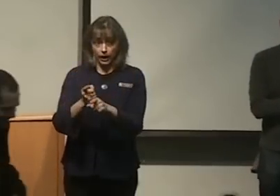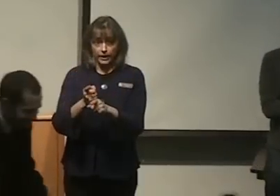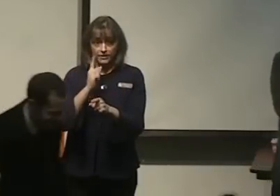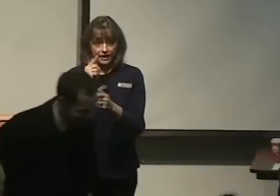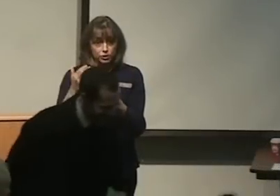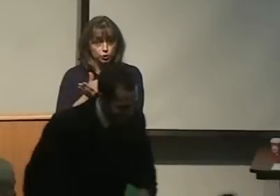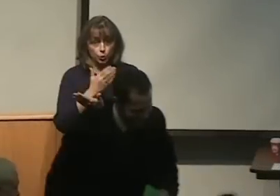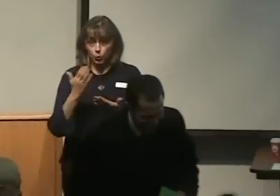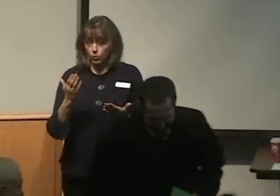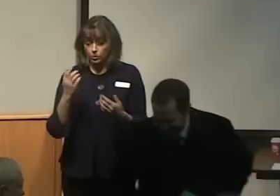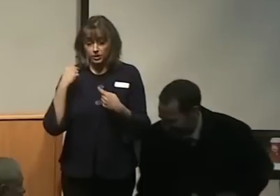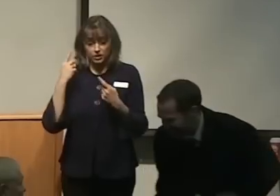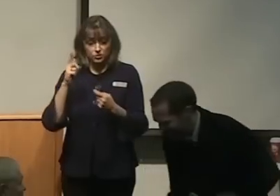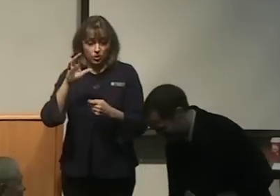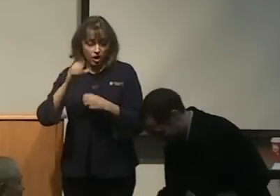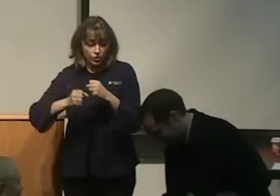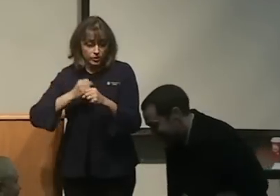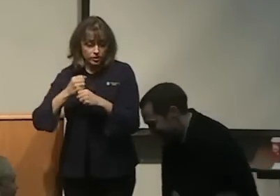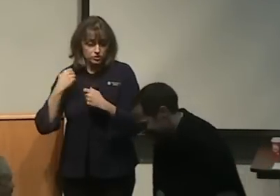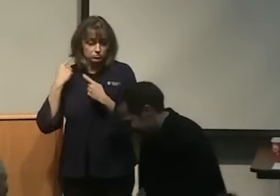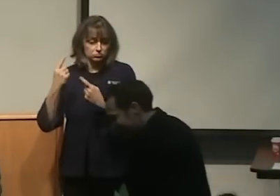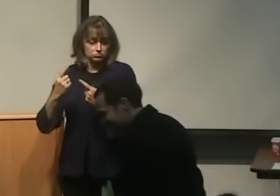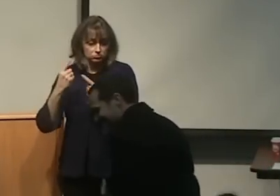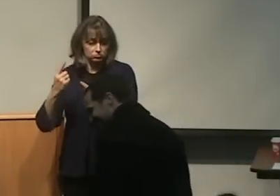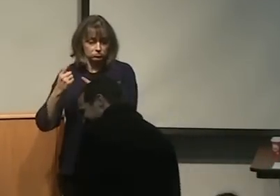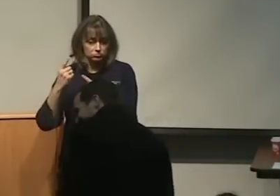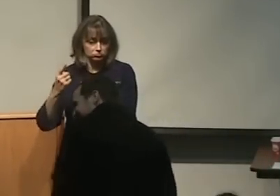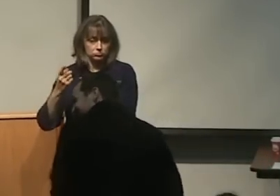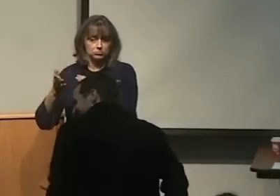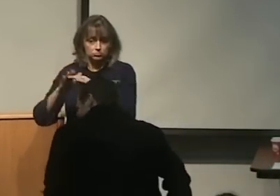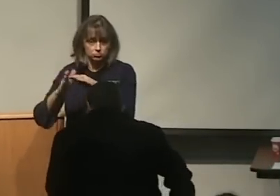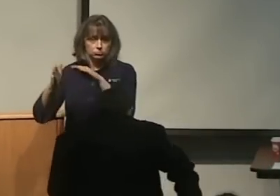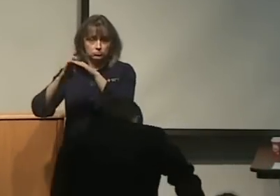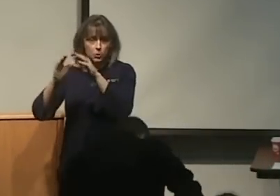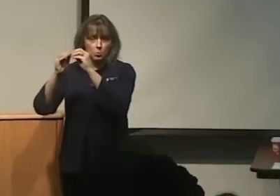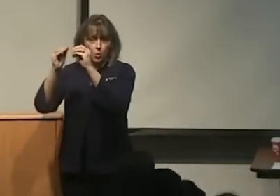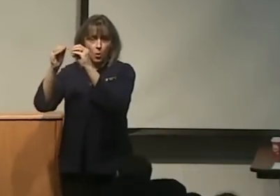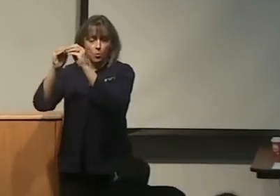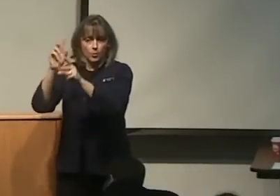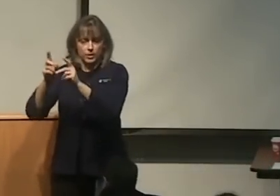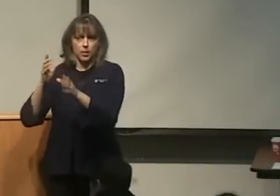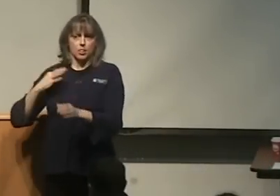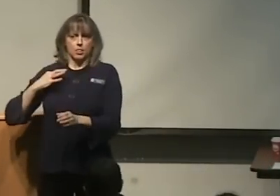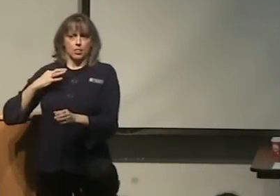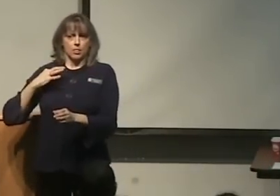of American higher ed have all been of growing applicant pool. You are in one of the states